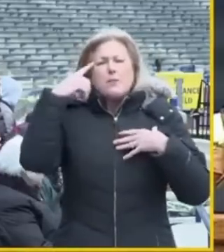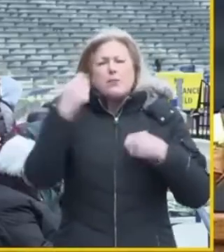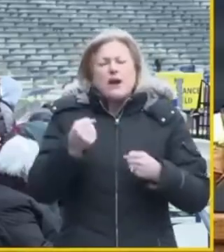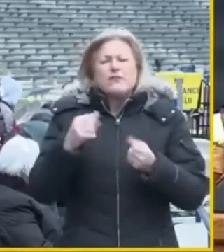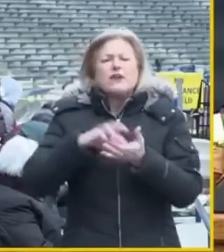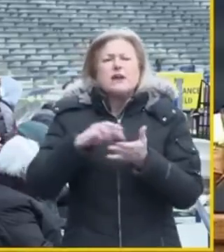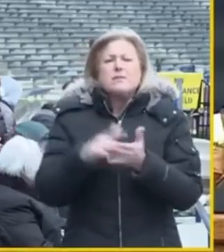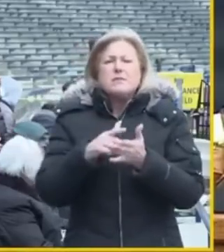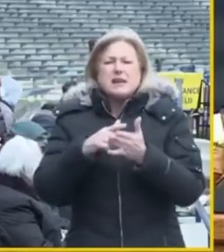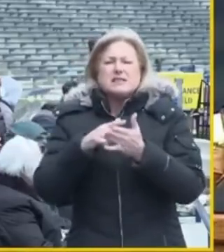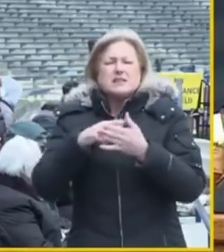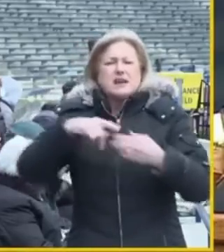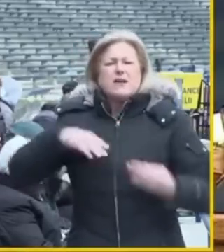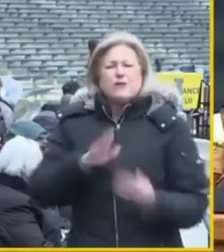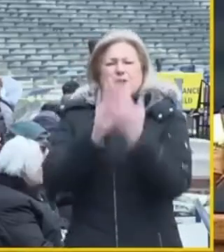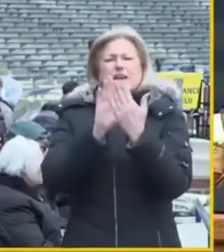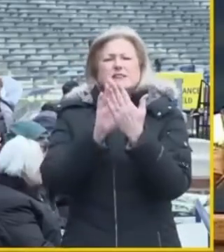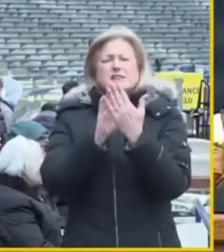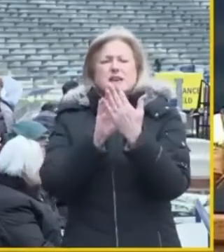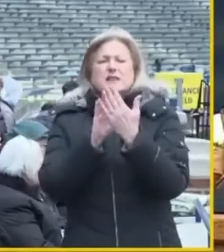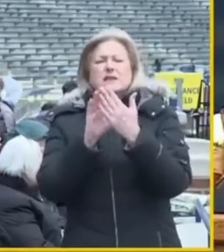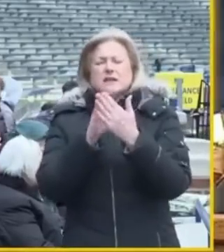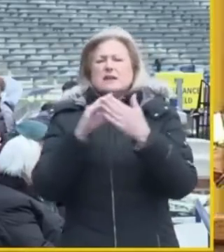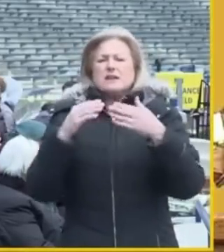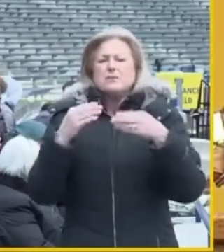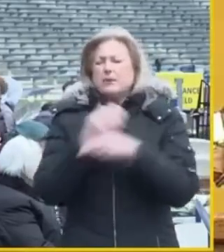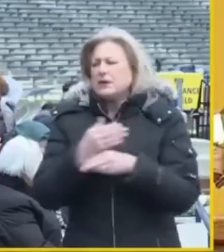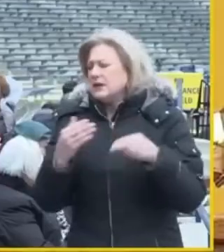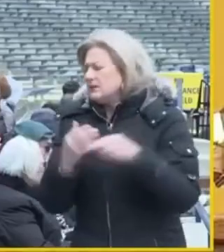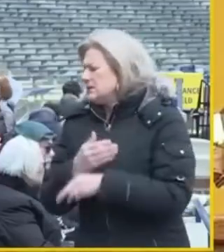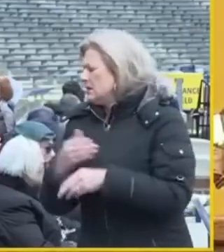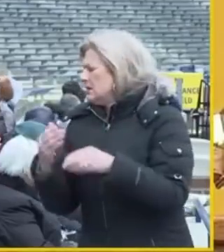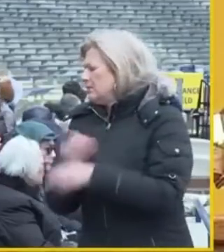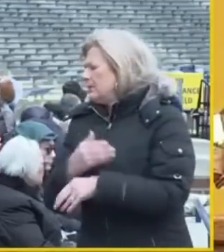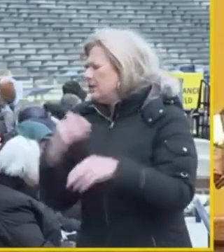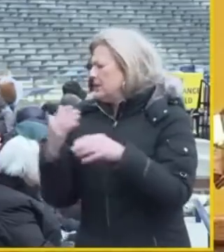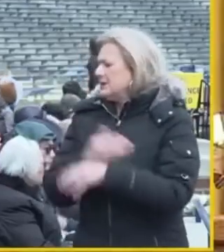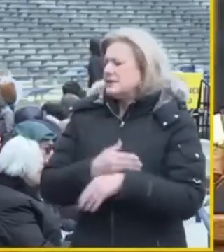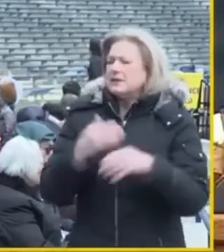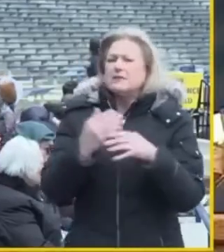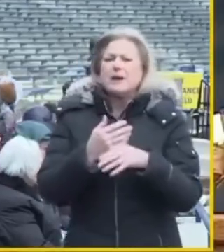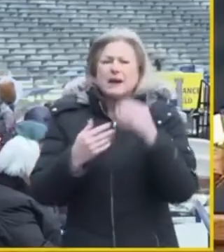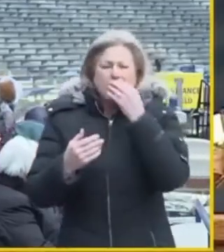here at home and abroad. Bravery is standing up for the democracy